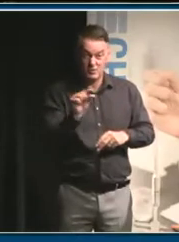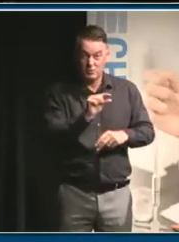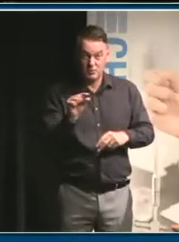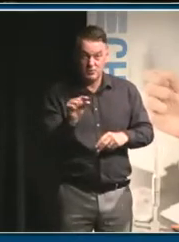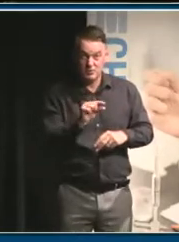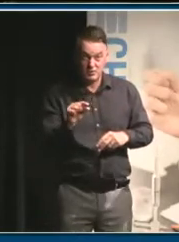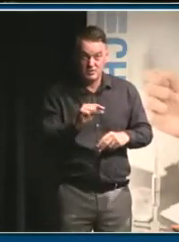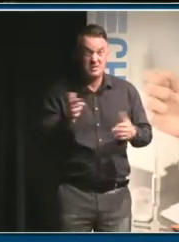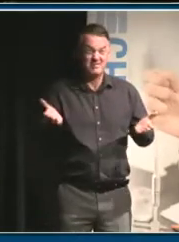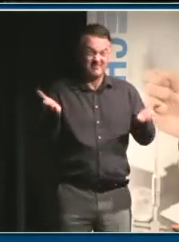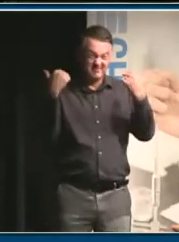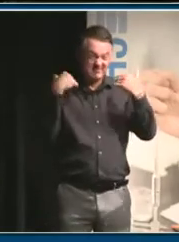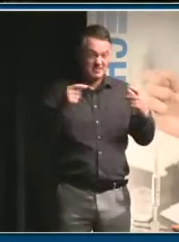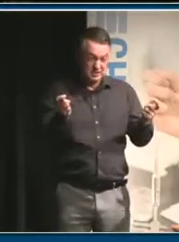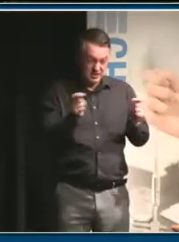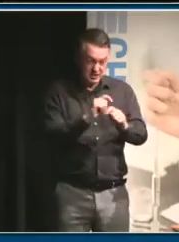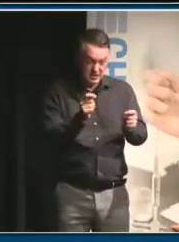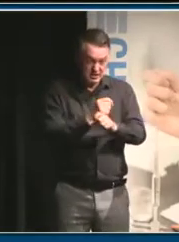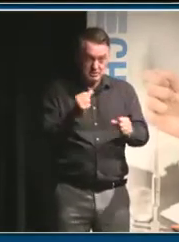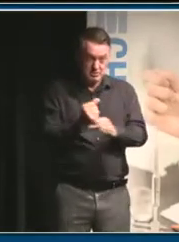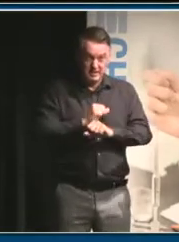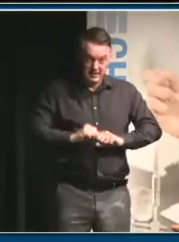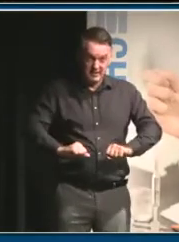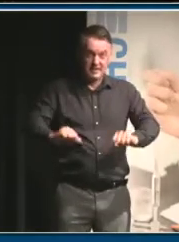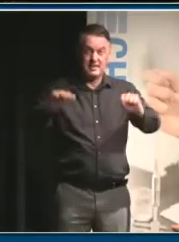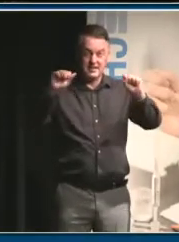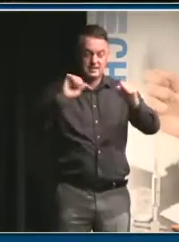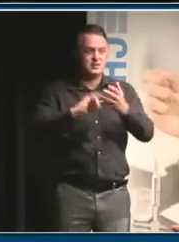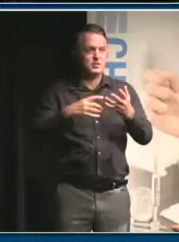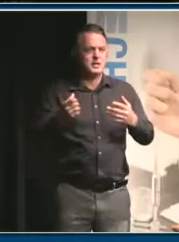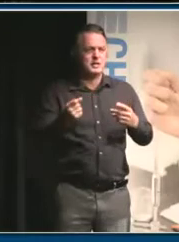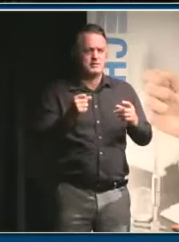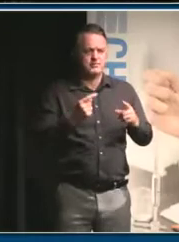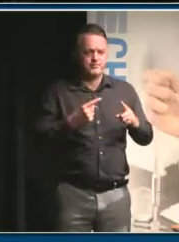are invited to change it and make it their own and so it's cross-referenced with different standards.